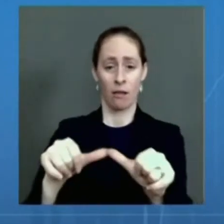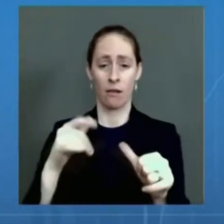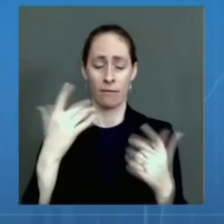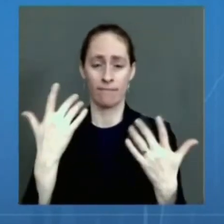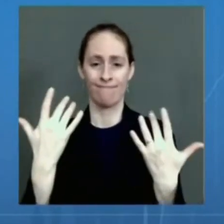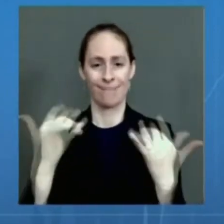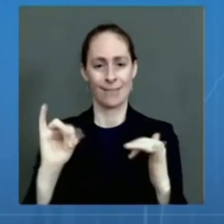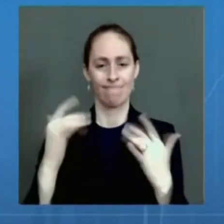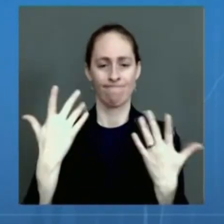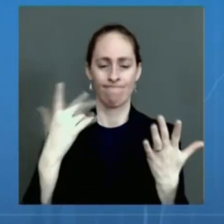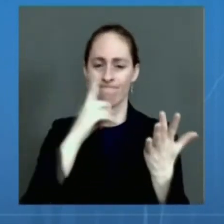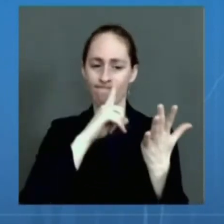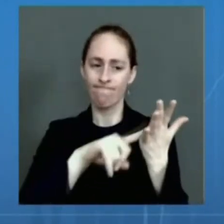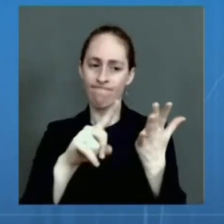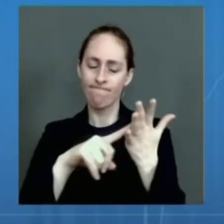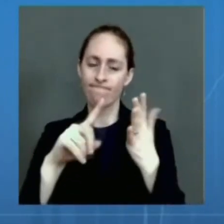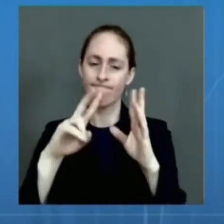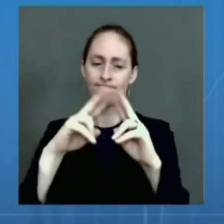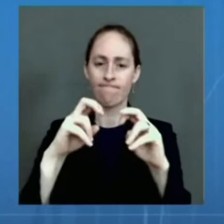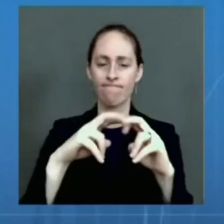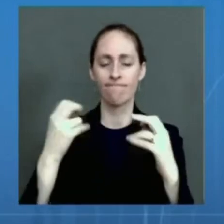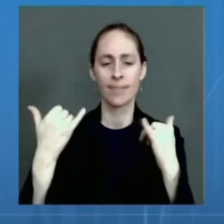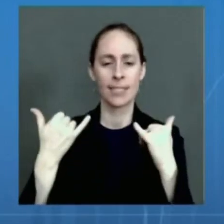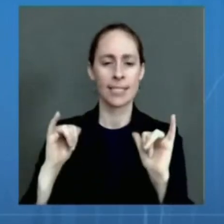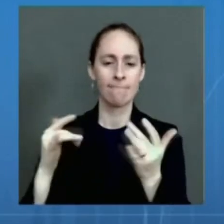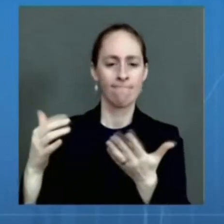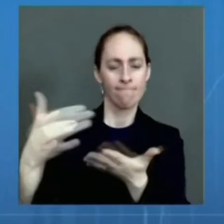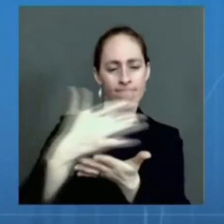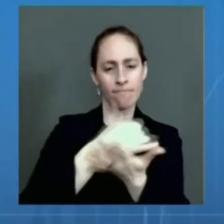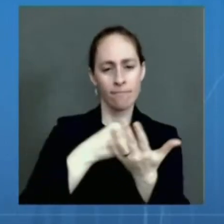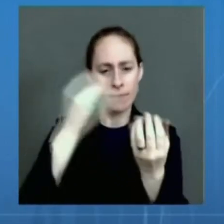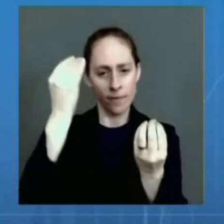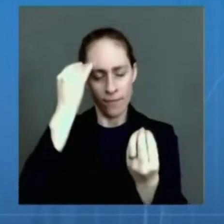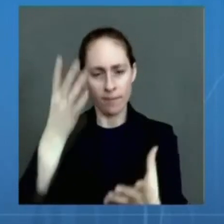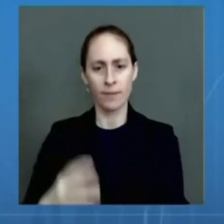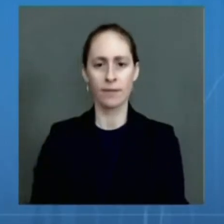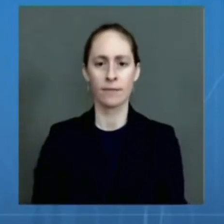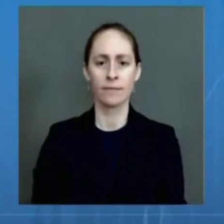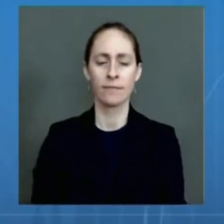ISSUES AS TO WHETHER OR NOT IT IS LESS SEVERE.